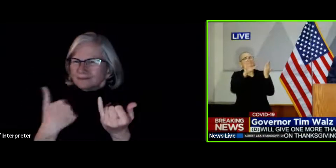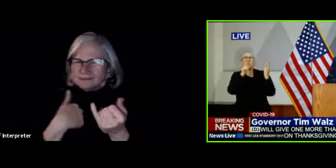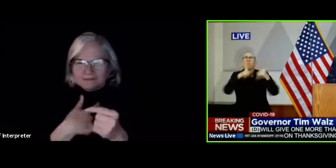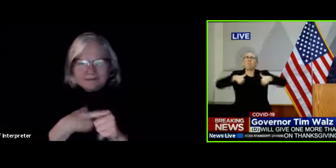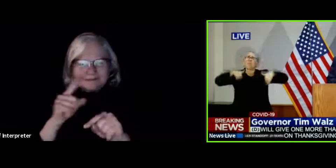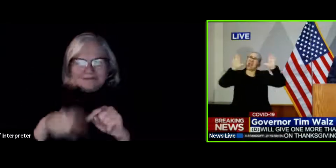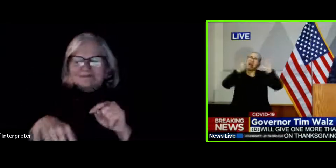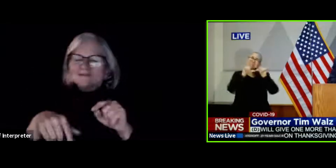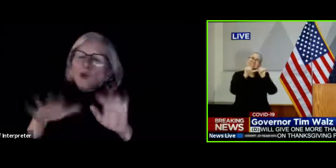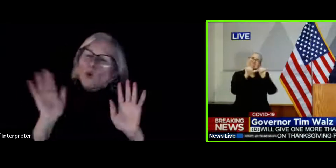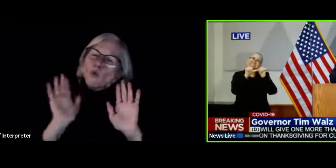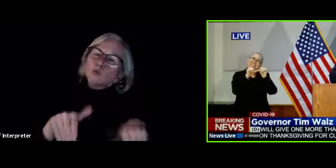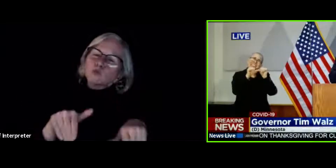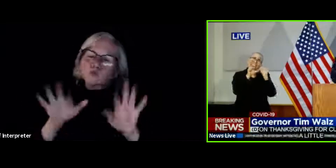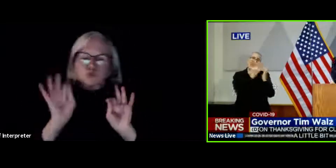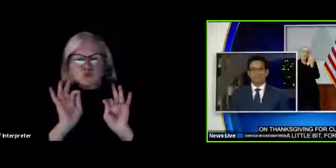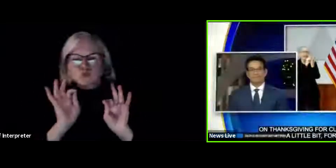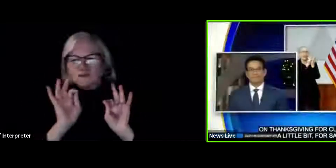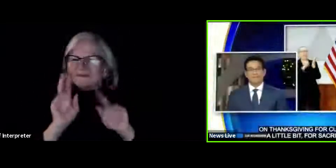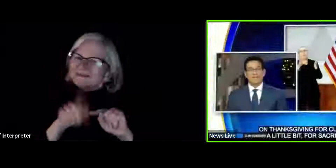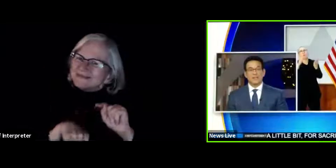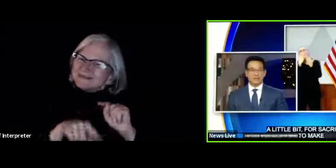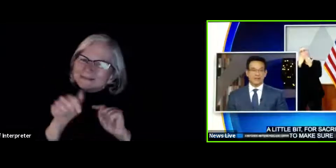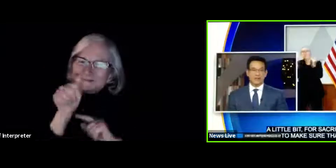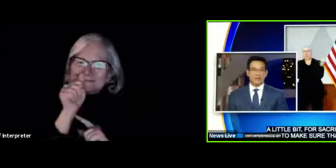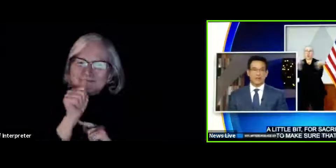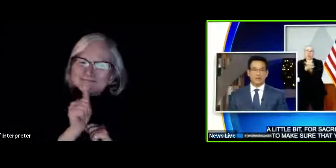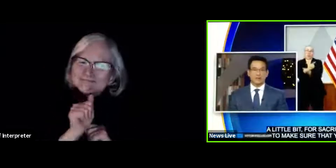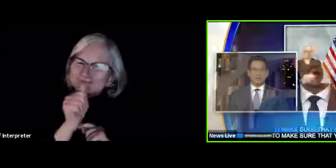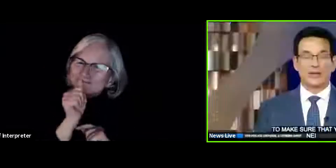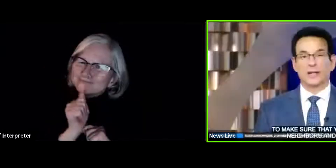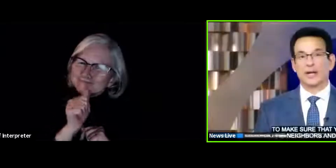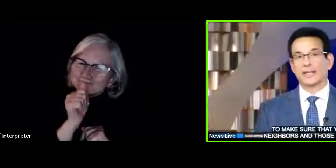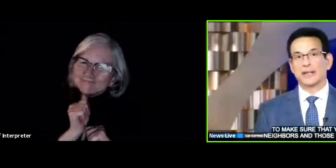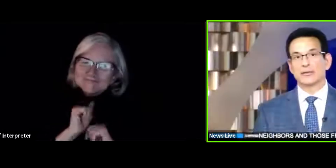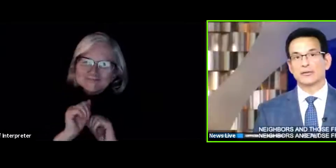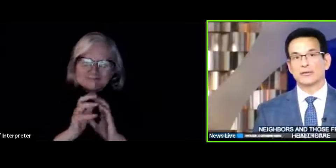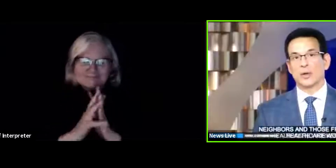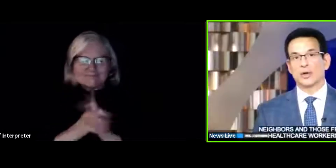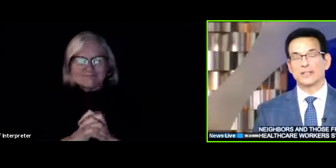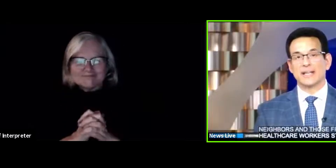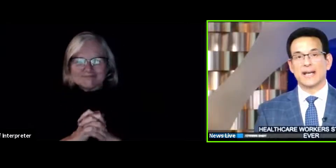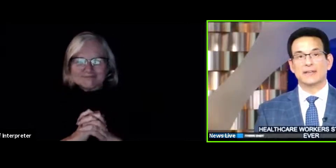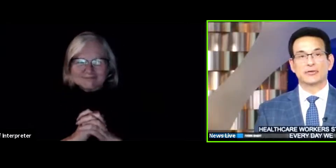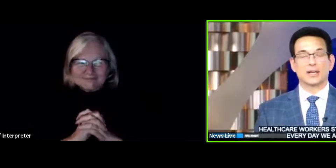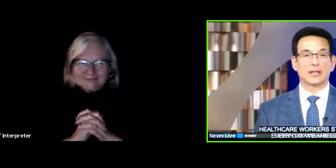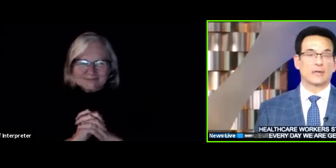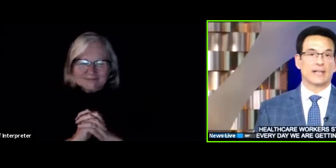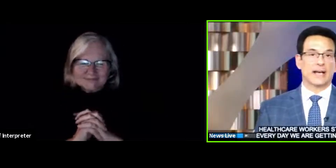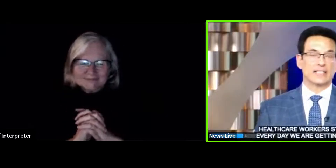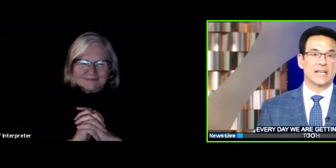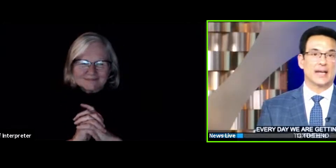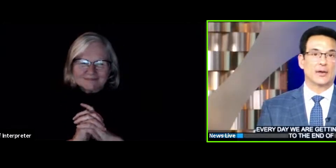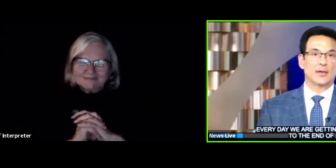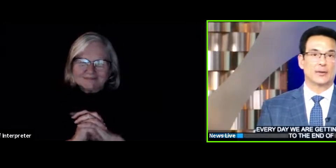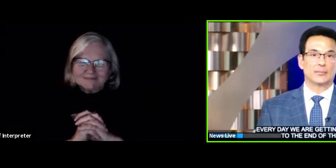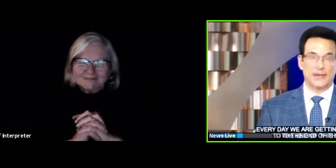THROUGH THIS THING. THANK YOU ALL. THANK YOU, COMMISSIONER.